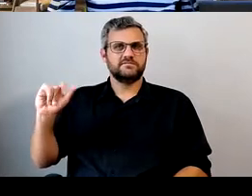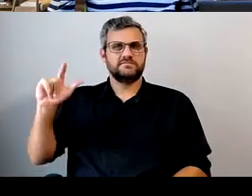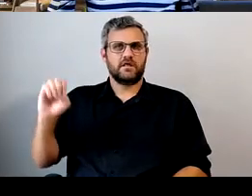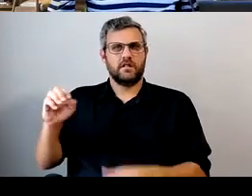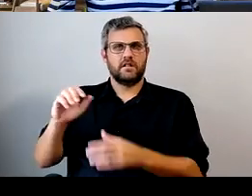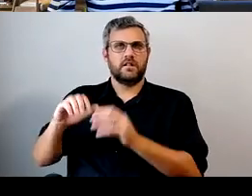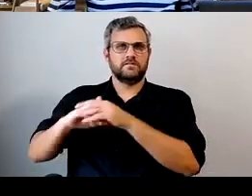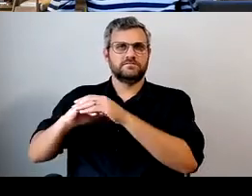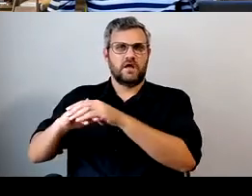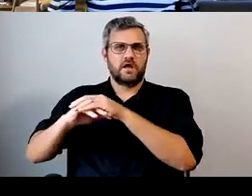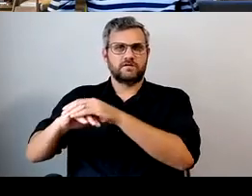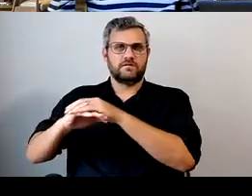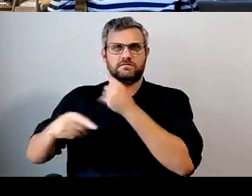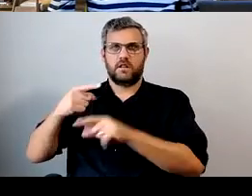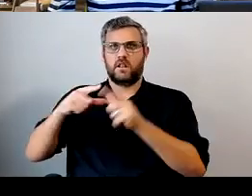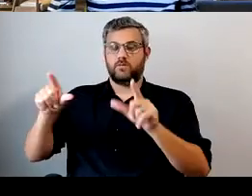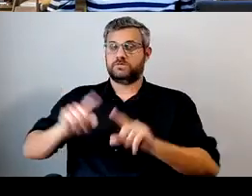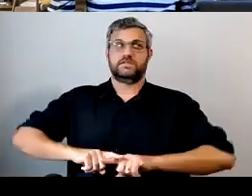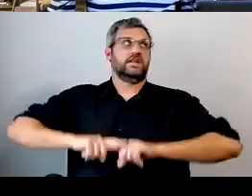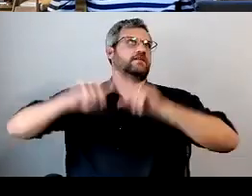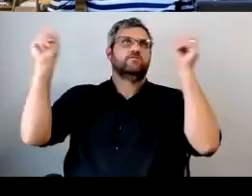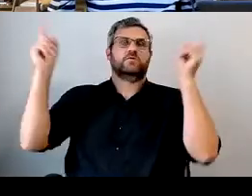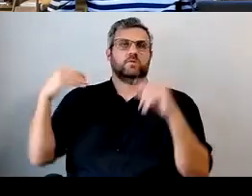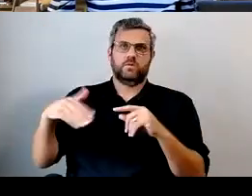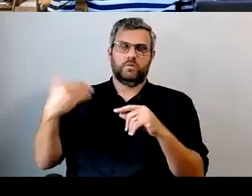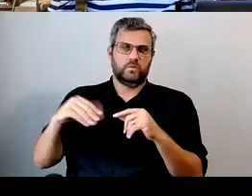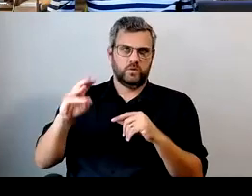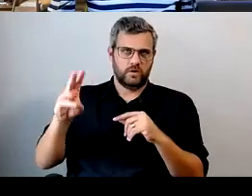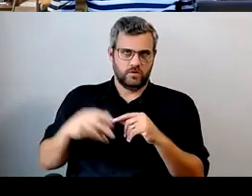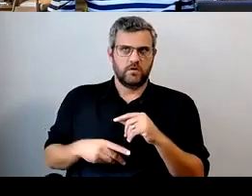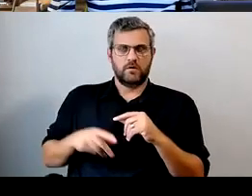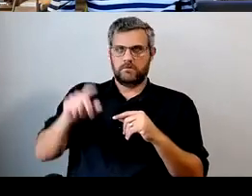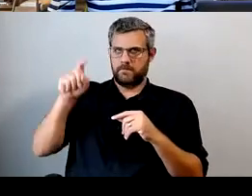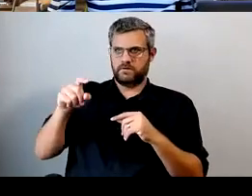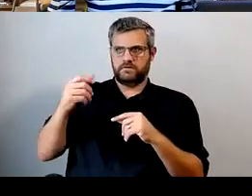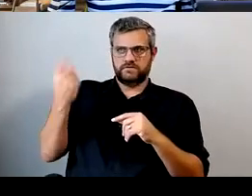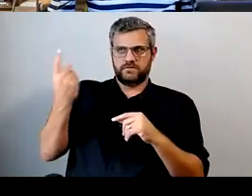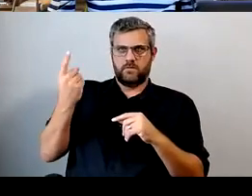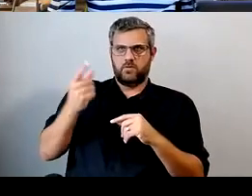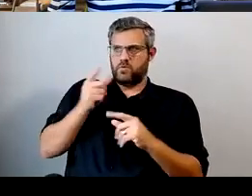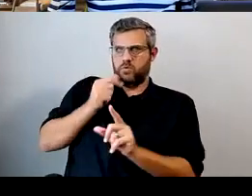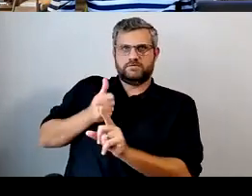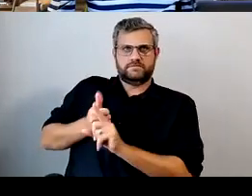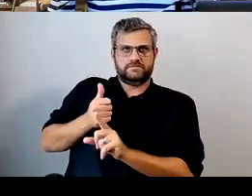which is a whole other thing. And it would need to be somebody who would just not be that conduit,